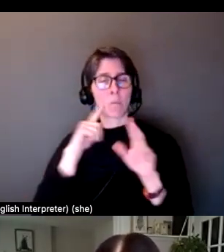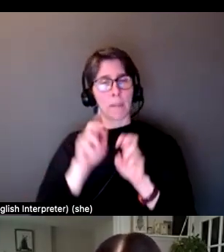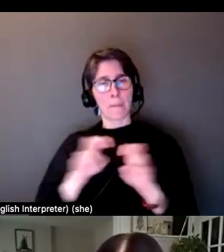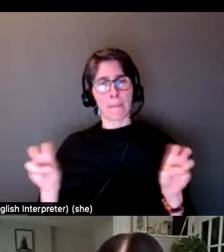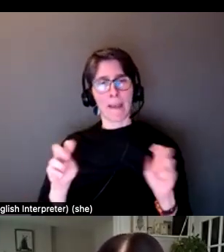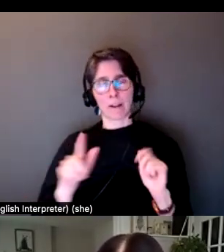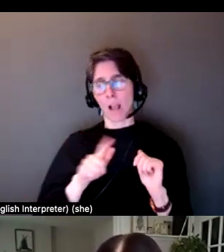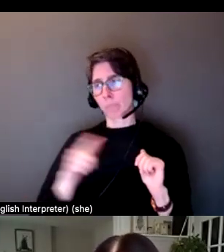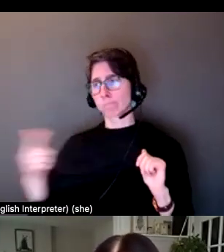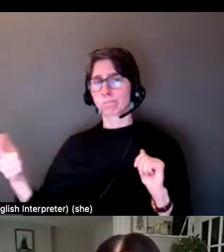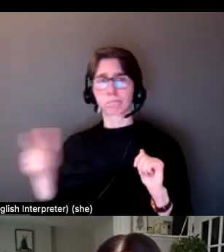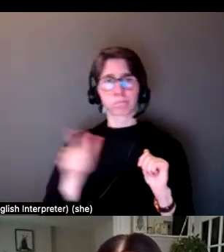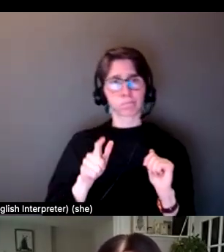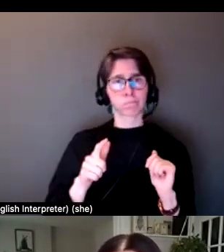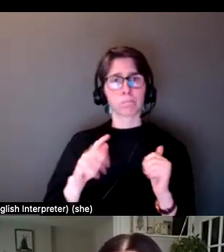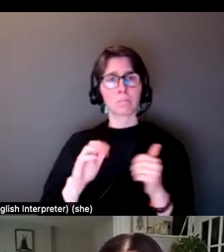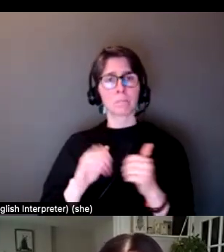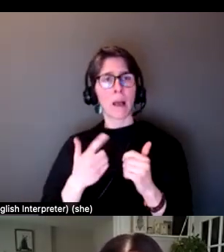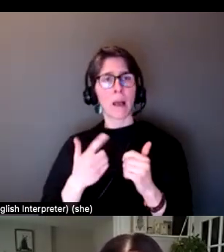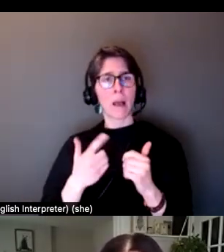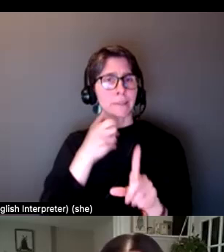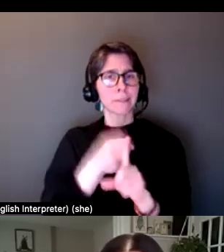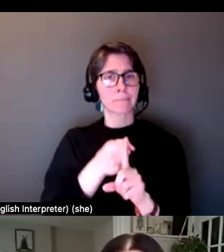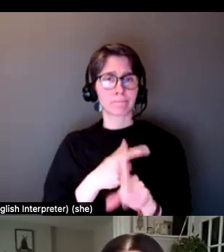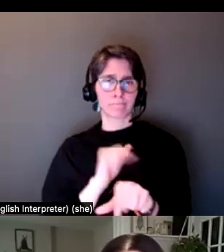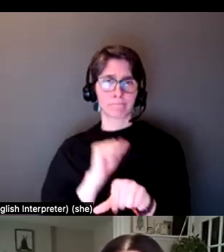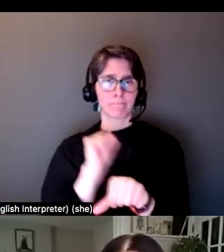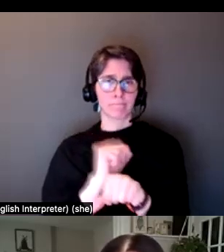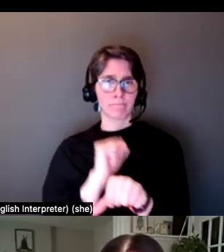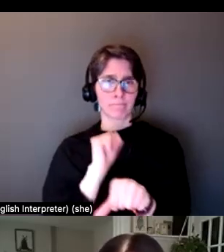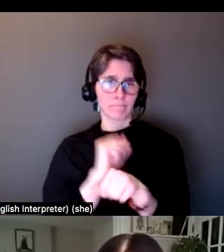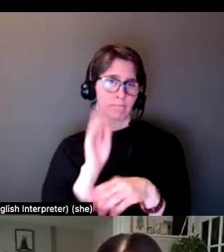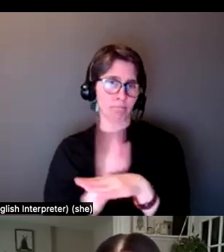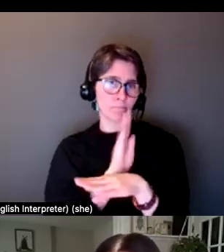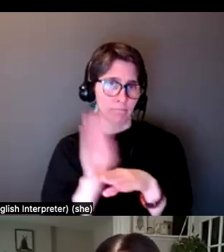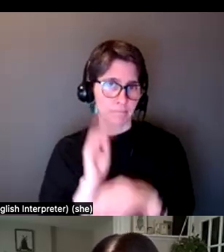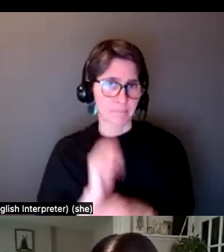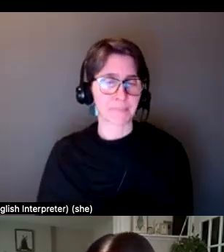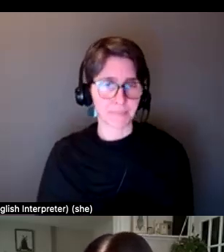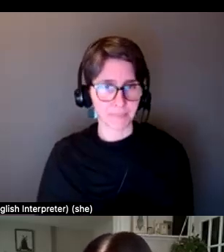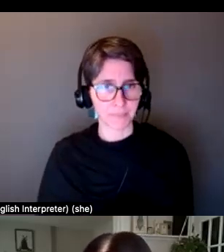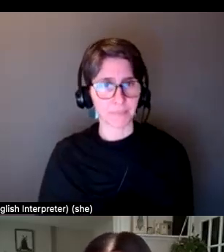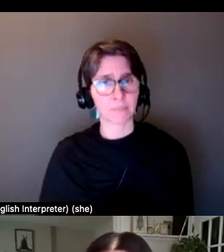results mean for our industry as a whole. And I will mention, I can't see the participants,